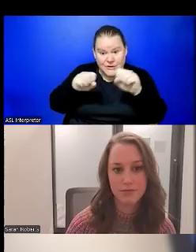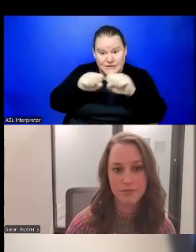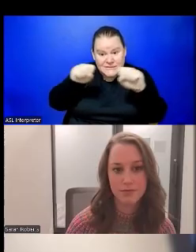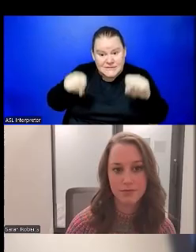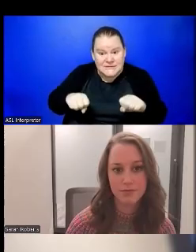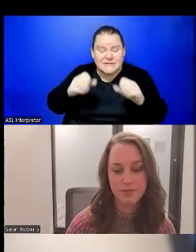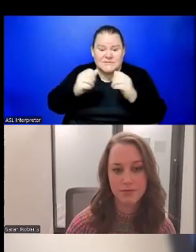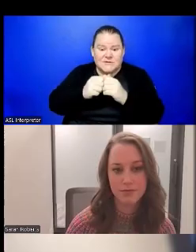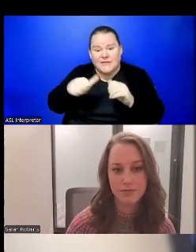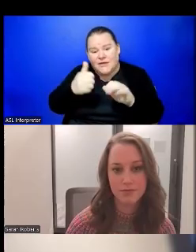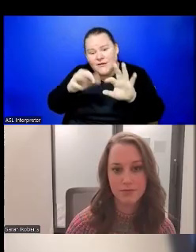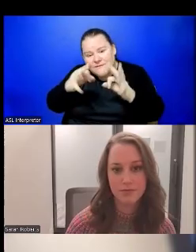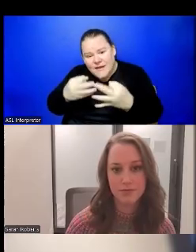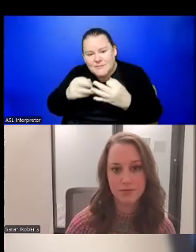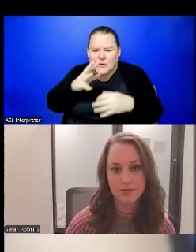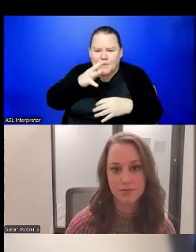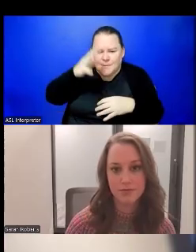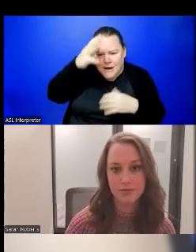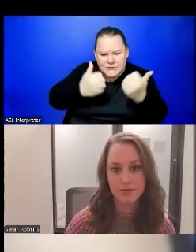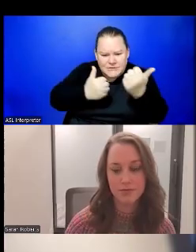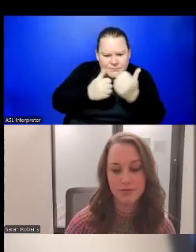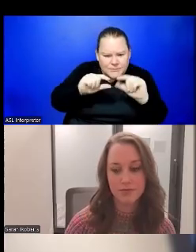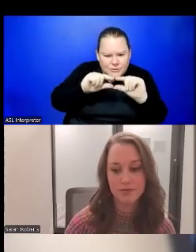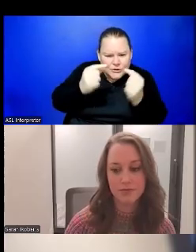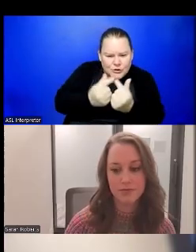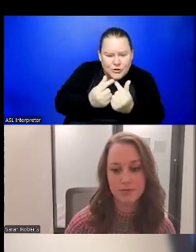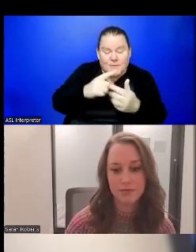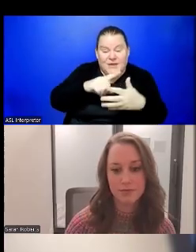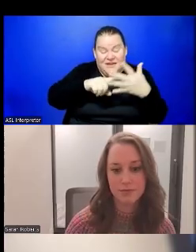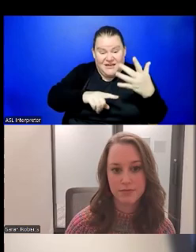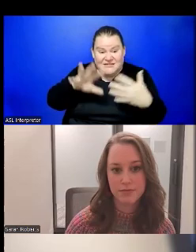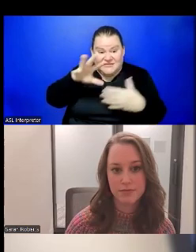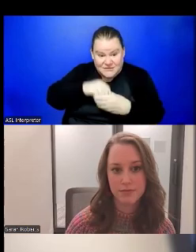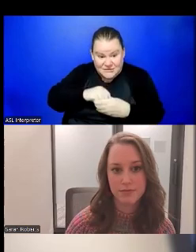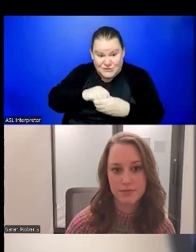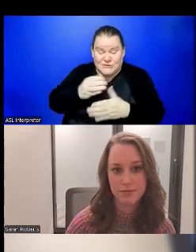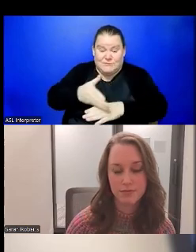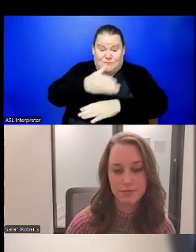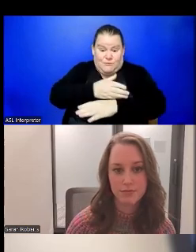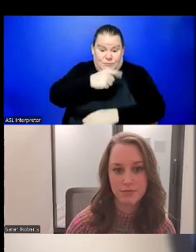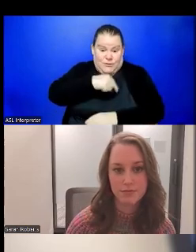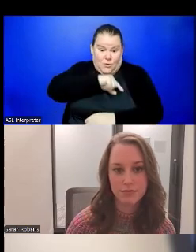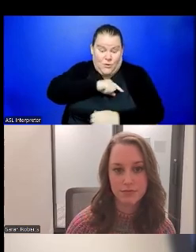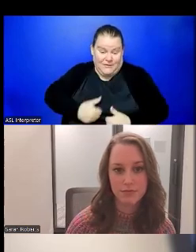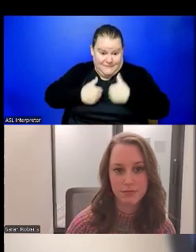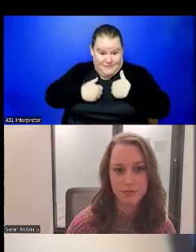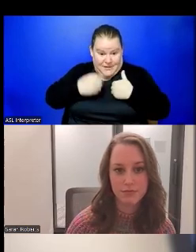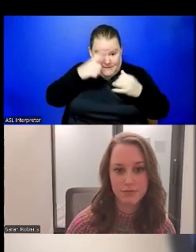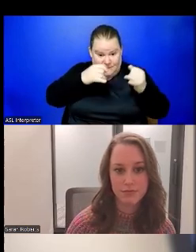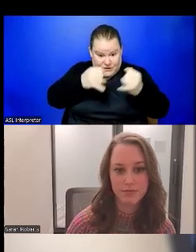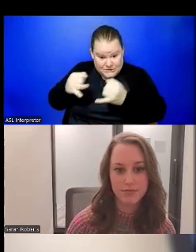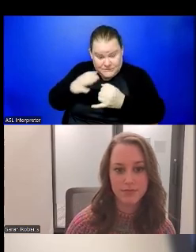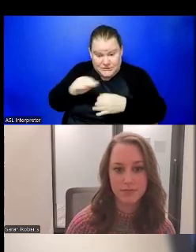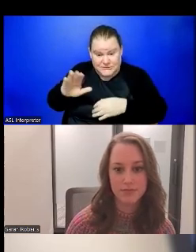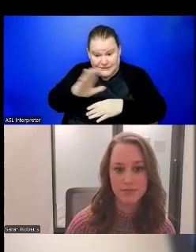group, and together, this all contributes to improved quality of life for these individuals and their families and best outcomes.